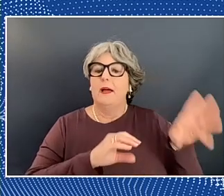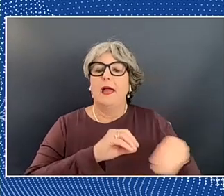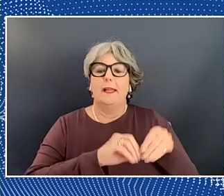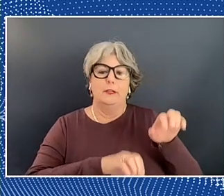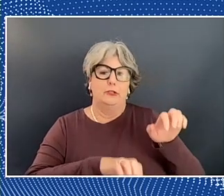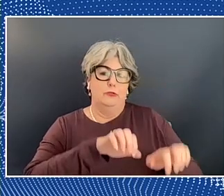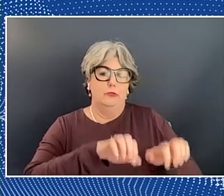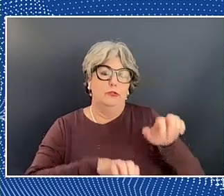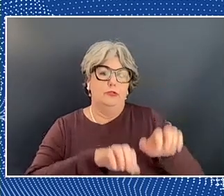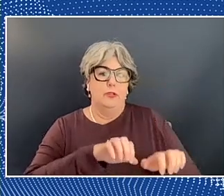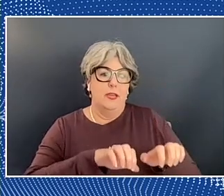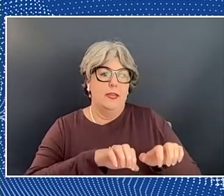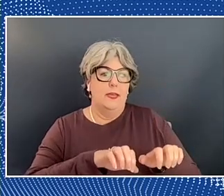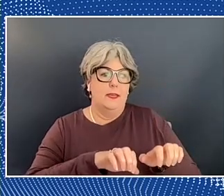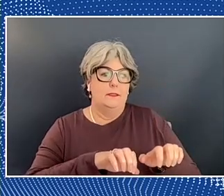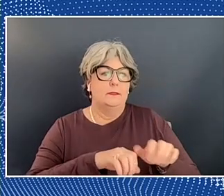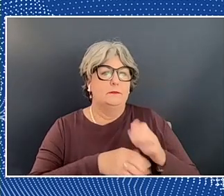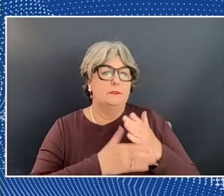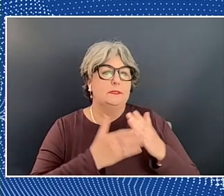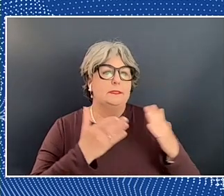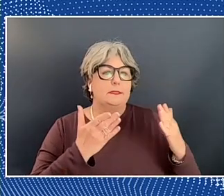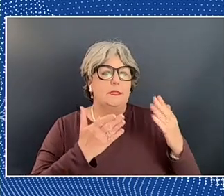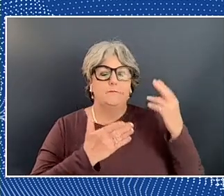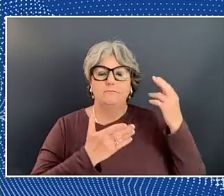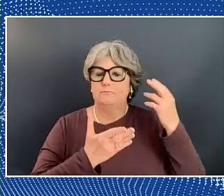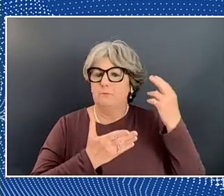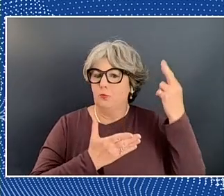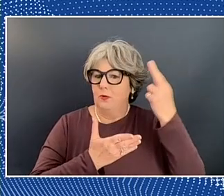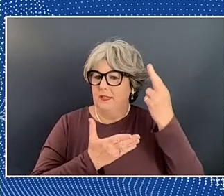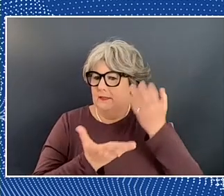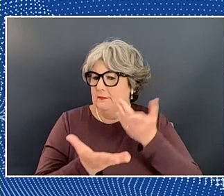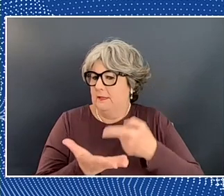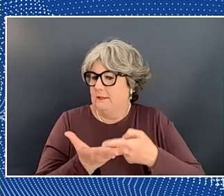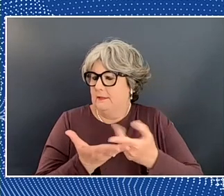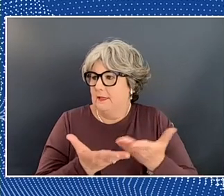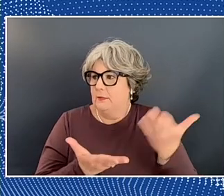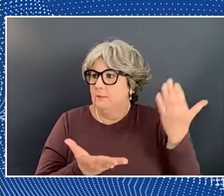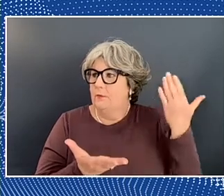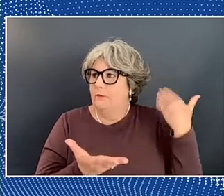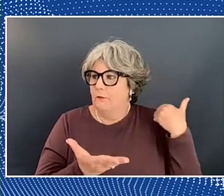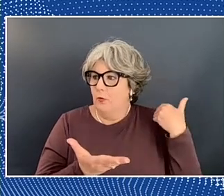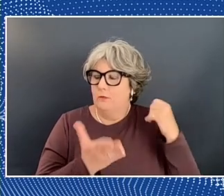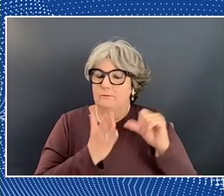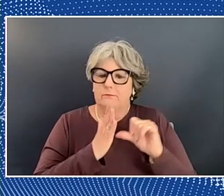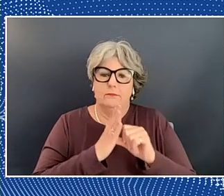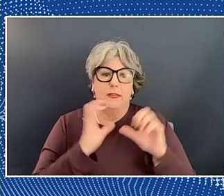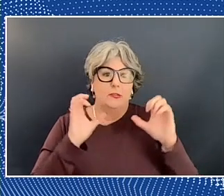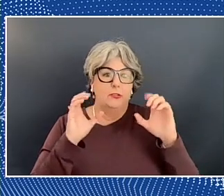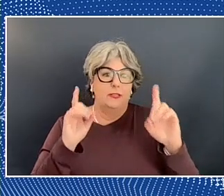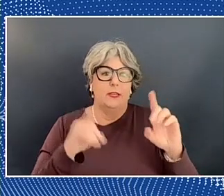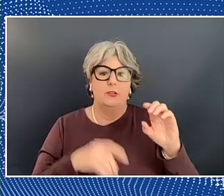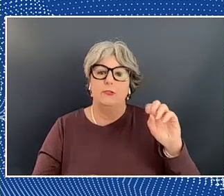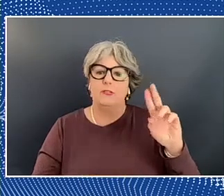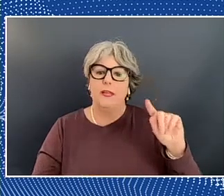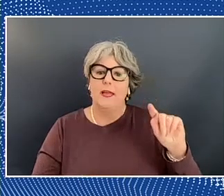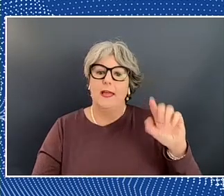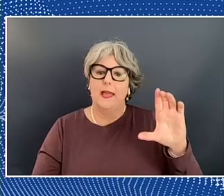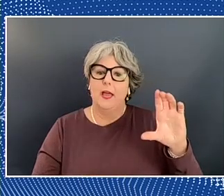In addition to some of the factors that I talked about earlier, I want to highlight the educational outcomes, disparities and